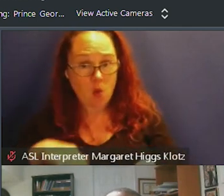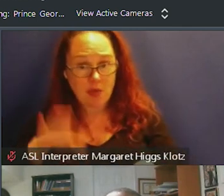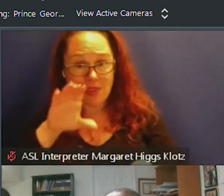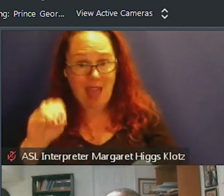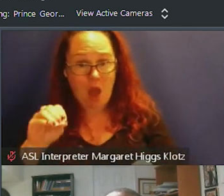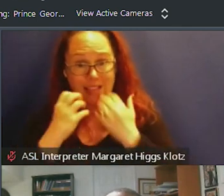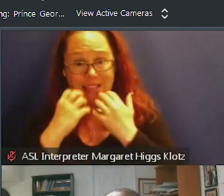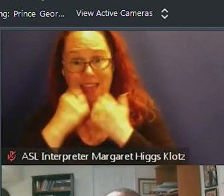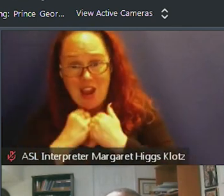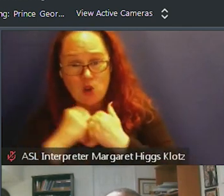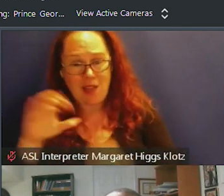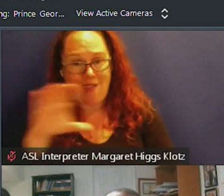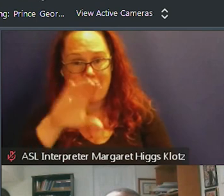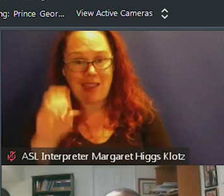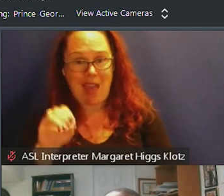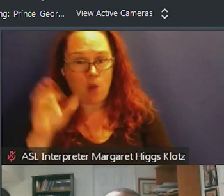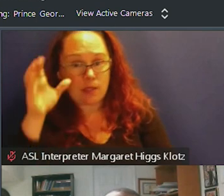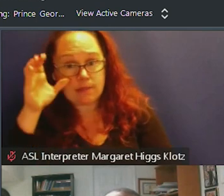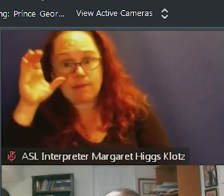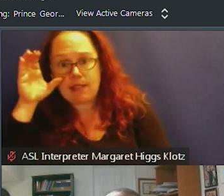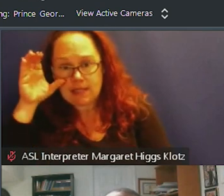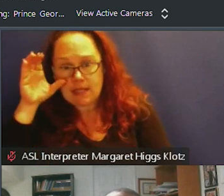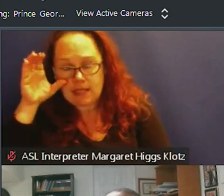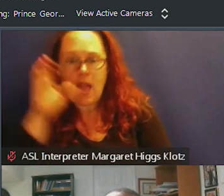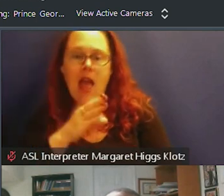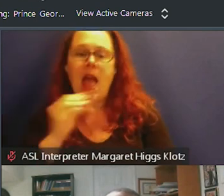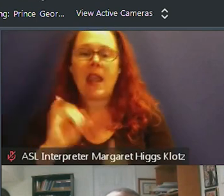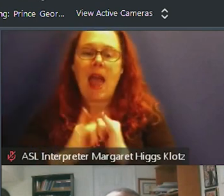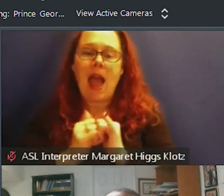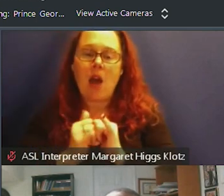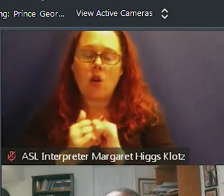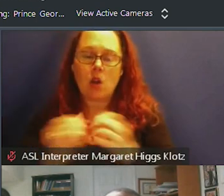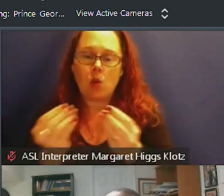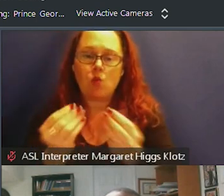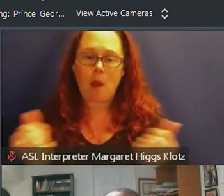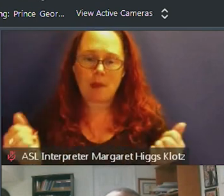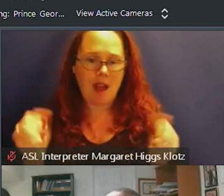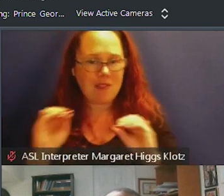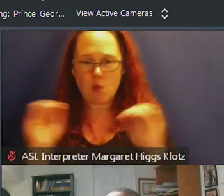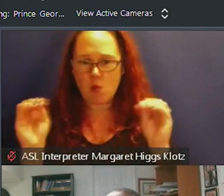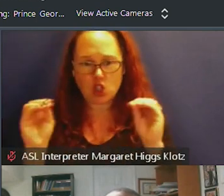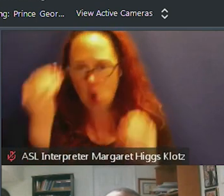And to the extent that we can remedy the fact that you all didn't have the notice and, and, and don't feel that you've been heard.